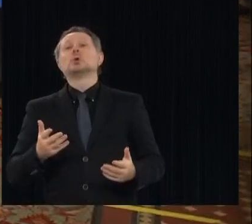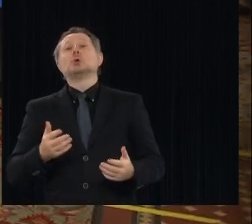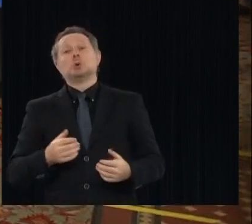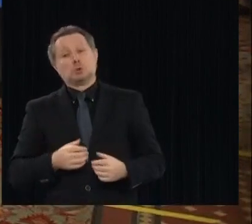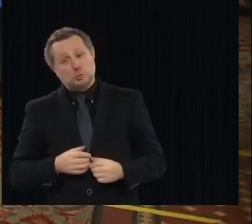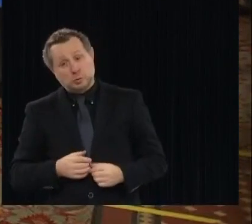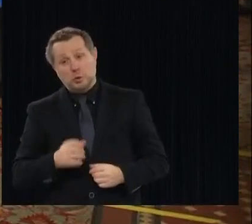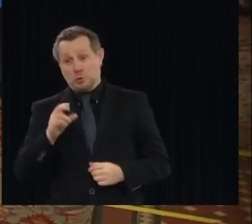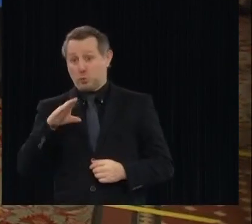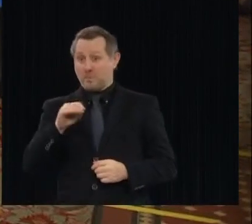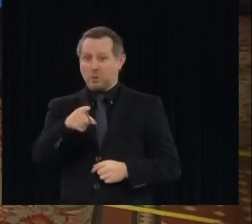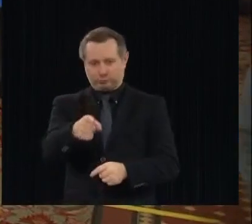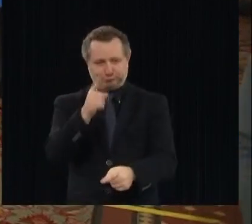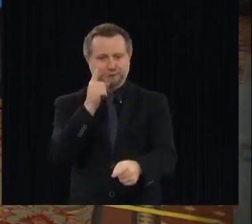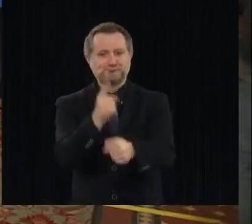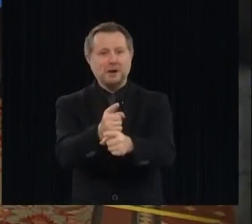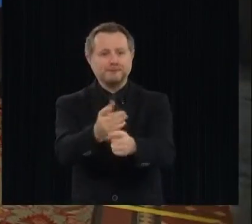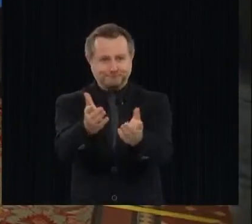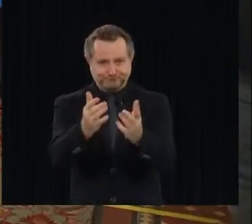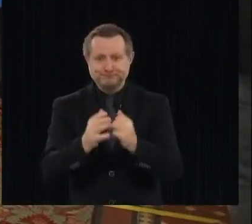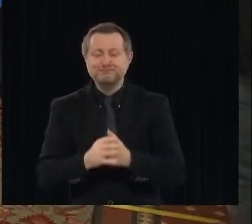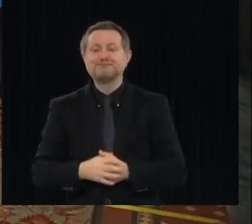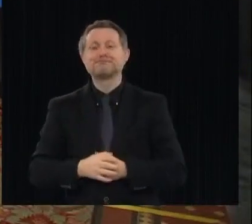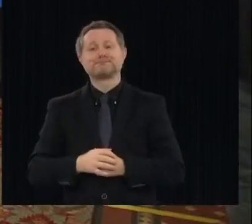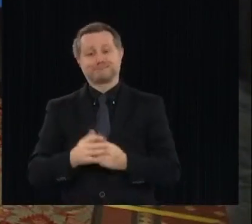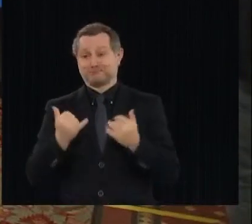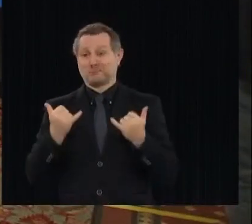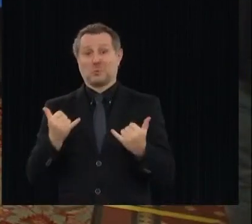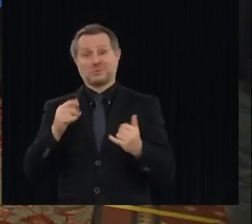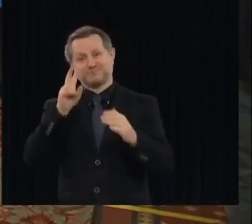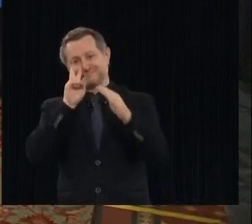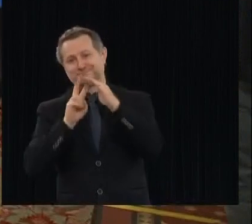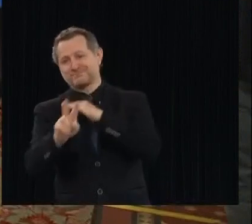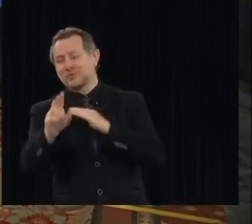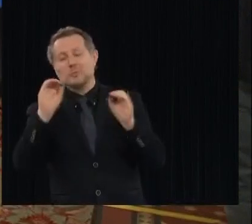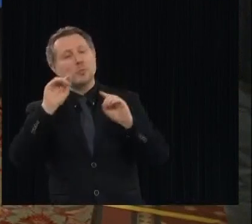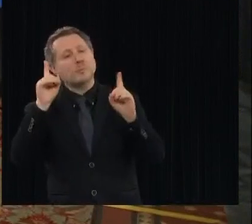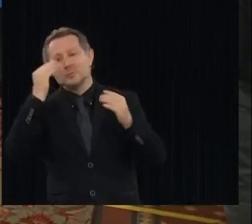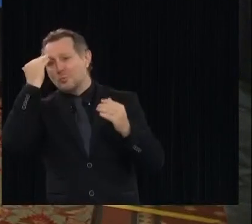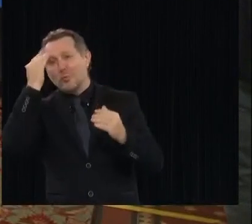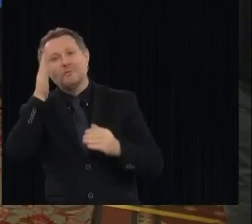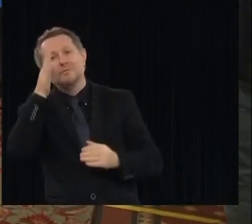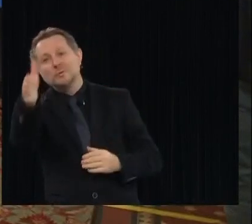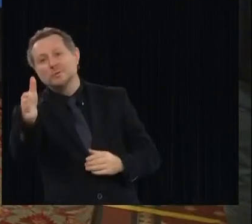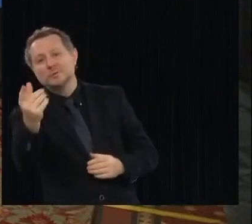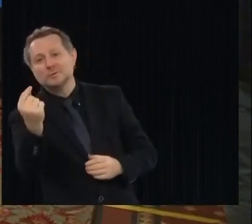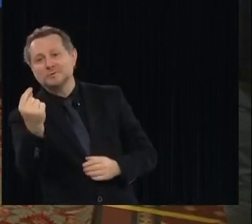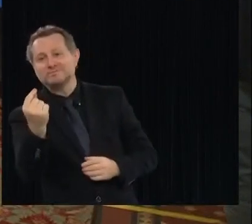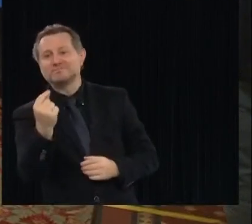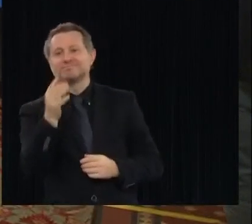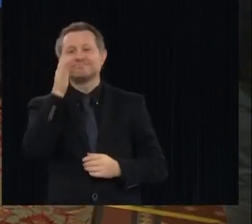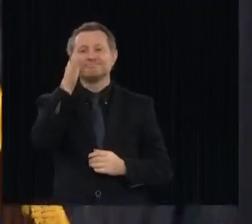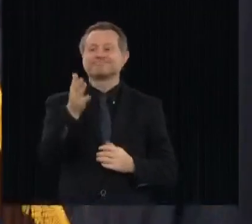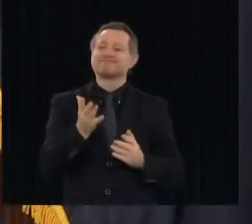ABOUT THE TOOLS IN THE FALL? AT WHAT POINT DO YOU START TO